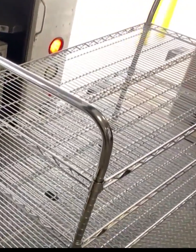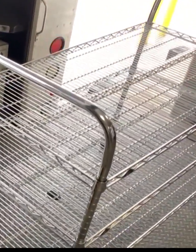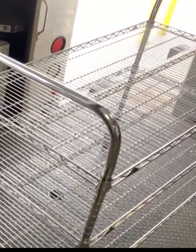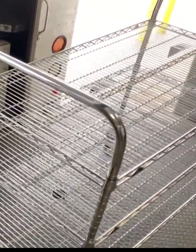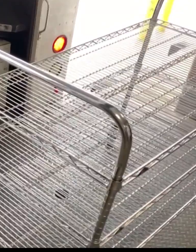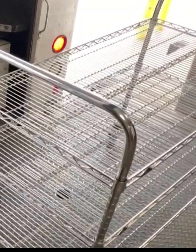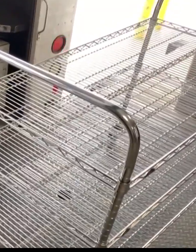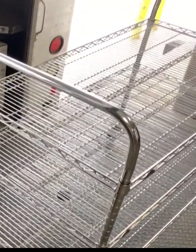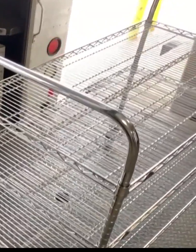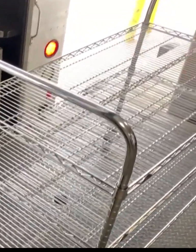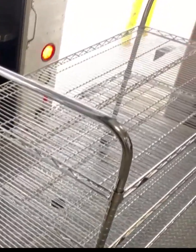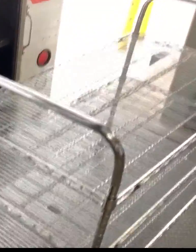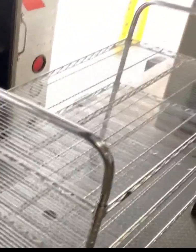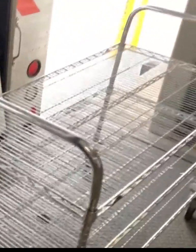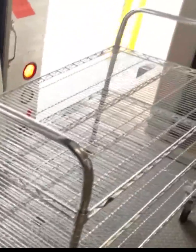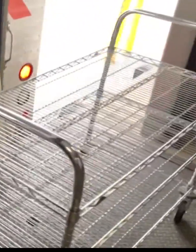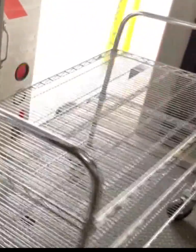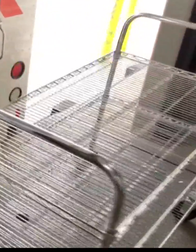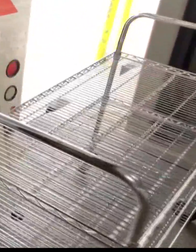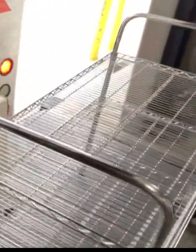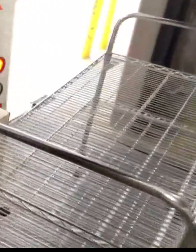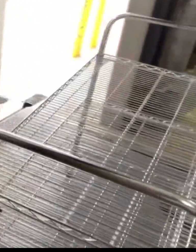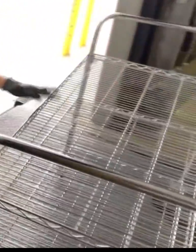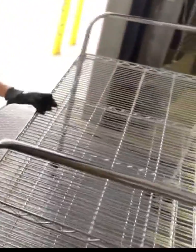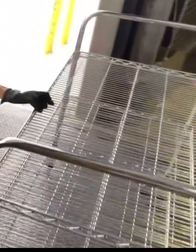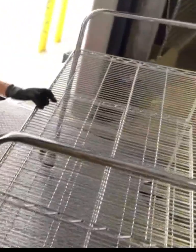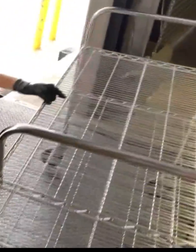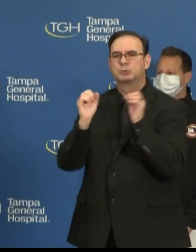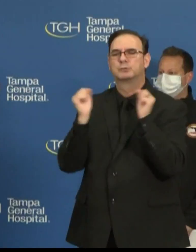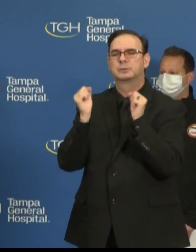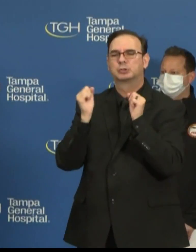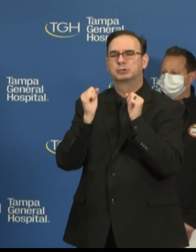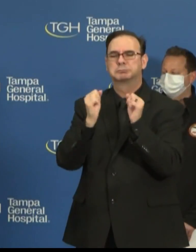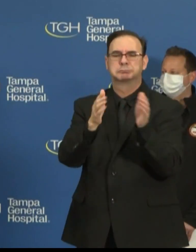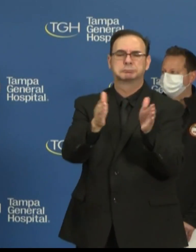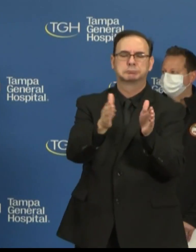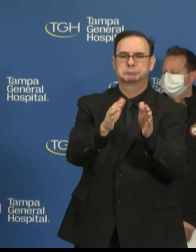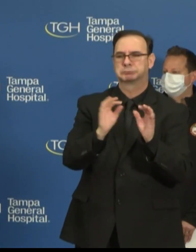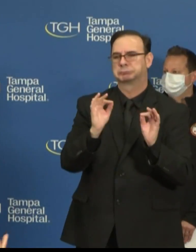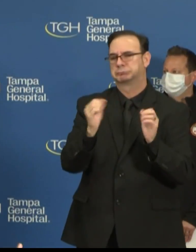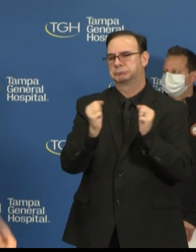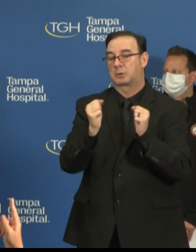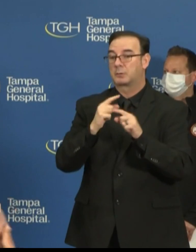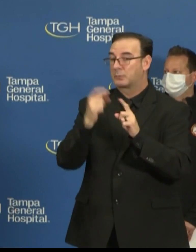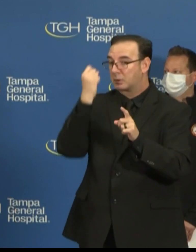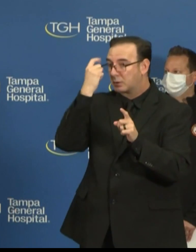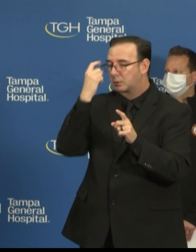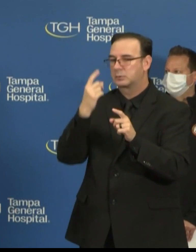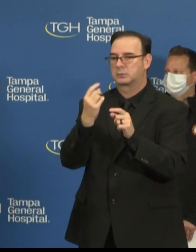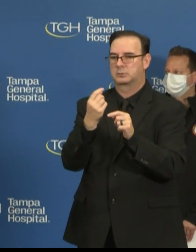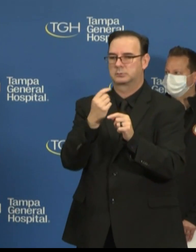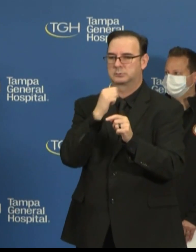GOD BECAUSE IT HAS4@ THE CAPACIY TO STORE THE VACCINE AT THE REQUIRED NEGATIVE GOD BECAUSE IT HAS4@ THE CAPACIY TO STORE THE VACCINE AT THE REQUIRED NEGATIVE 904@ GOD BECAUSE IT HAS4@ THE CAPACIY TO STORE THE VACCINE AT THE REQUIRED NEGATIVE 904@ DEGREES. TO STORE THE VACCINE AT THE REQUIRED NEGATIVE 904@ DEGREES. TO STORE THE VACCINE AT THE REQUIRED NEGATIVE 904@ DEGREES. JUST TO STORE THE VACCINE AT THE REQUIRED NEGATIVE 904@ DEGREES. JUST A TO STORE THE VACCINE AT THE REQUIRED NEGATIVE 904@ DEGREES. JUST A FEW TO STORE THE VACCINE AT THE REQUIRED NEGATIVE 904@ DEGREES. JUST A FEW MINUTES TO STORE THE VACCINE AT THE REQUIRED NEGATIVE 904@ DEGREES. JUST A FEW MINUTES AGO TO STORE THE VACCINE AT THE REQUIRED NEGATIVE 904@ DEGREES. JUST A FEW MINUTES AGO GOVERNOR REQUIRED NEGATIVE 904@ DEGREES. JUST A FEW MINUTES AGO GOVERNOR REQUIRED NEGATIVE 904@ DEGREES. JUST A FEW MINUTES AGO GOVERNOR SANDERS REQUIRED NEGATIVE 904@ DEGREES. JUST A FEW MINUTES AGO GOVERNOR SANDERS WRAPPED REQUIRED NEGATIVE 904@ DEGREES. JUST A FEW MINUTES AGO GOVERNOR SANDERS WRAPPED UP REQUIRED NEGATIVE 904@ DEGREES. JUST A FEW MINUTES AGO GOVERNOR SANDERS WRAPPED UP A REQUIRED NEGATIVE 904@ DEGREES. JUST A FEW MINUTES AGO GOVERNOR SANDERS WRAPPED UP A MEETING4@. JUST A FEW MINUTES AGO GOVERNOR SANDERS WRAPPED UP A MEETING4@. JUST A FEW MINUTES AGO GOVERNOR SANDERS WRAPPED UP A MEETING4@. HE JUST A FEW MINUTES AGO GOVERNOR SANDERS WRAPPED UP A MEETING4@. HE TALKED JUST A FEW MINUTES AGO GOVERNOR SANDERS WRAPPED UP A MEETING4@. HE TALKED ABOUT JUST A FEW MINUTES AGO GOVERNOR SANDERS WRAPPED UP A MEETING4@. HE TALKED ABOUT THAT JUST A FEW MINUTES AGO GOVERNOR SANDERS WRAPPED UP A MEETING4@. HE TALKED ABOUT THAT SHIPMENT. SANDERS WRAPPED UP A MEETING4@. HE TALKED ABOUT THAT SHIPMENT. SANDERS WRAPPED UP A MEETING4@. HE TALKED ABOUT THAT SHIPMENT. AND SANDERS WRAPPED UP A MEETING4@. HE TALKED ABOUT THAT SHIPMENT. AND NOW SANDERS WRAPPED UP A MEETING4@. HE TALKED ABOUT THAT SHIPMENT. AND NOW WHAT